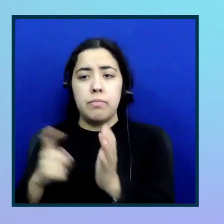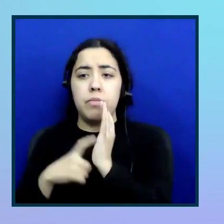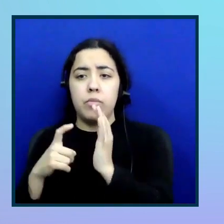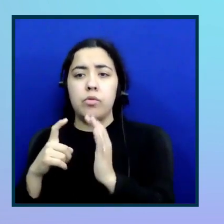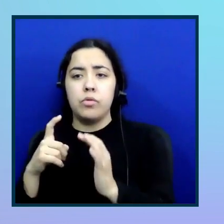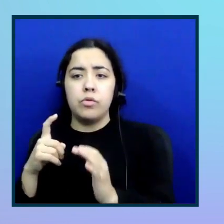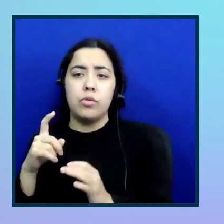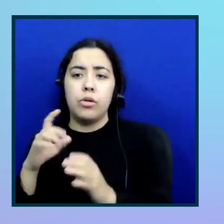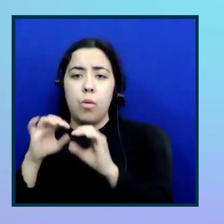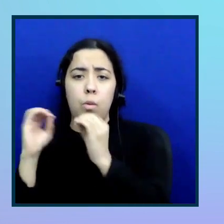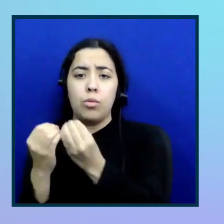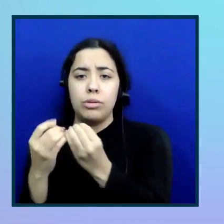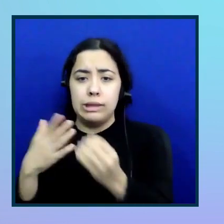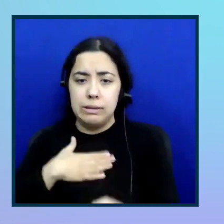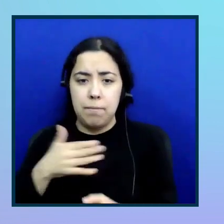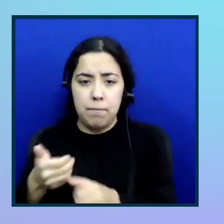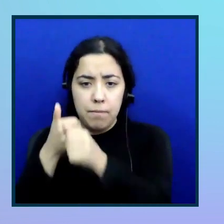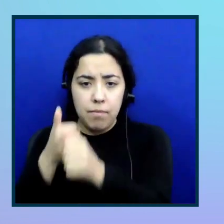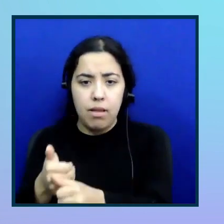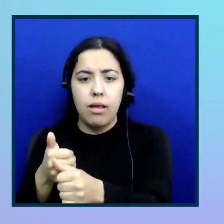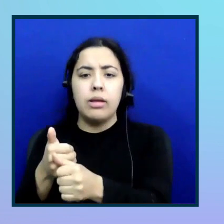but very few apps support landscape mode.